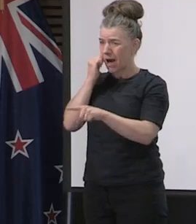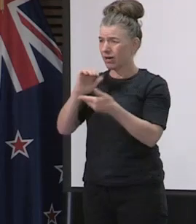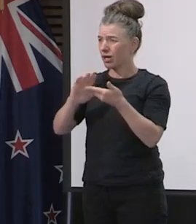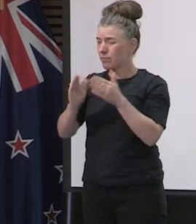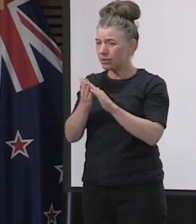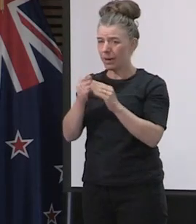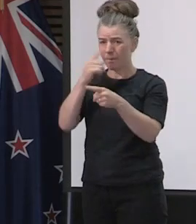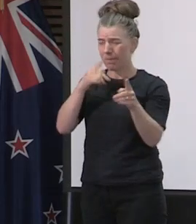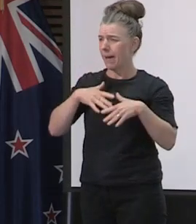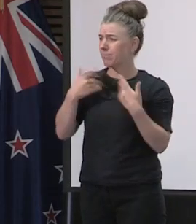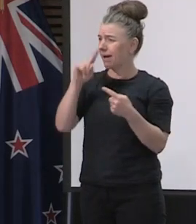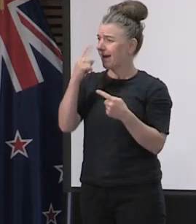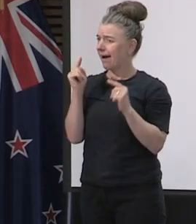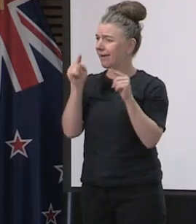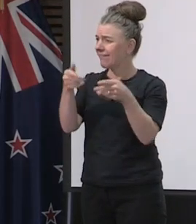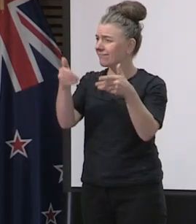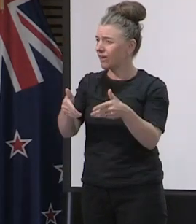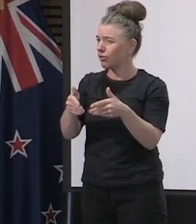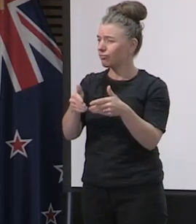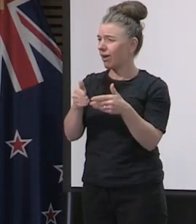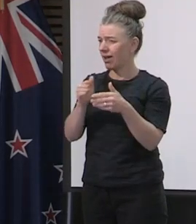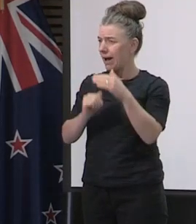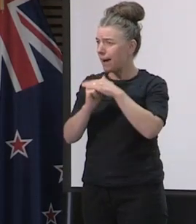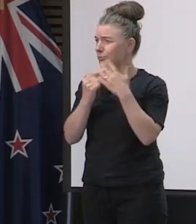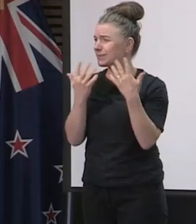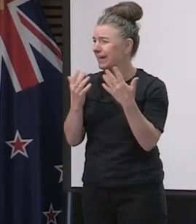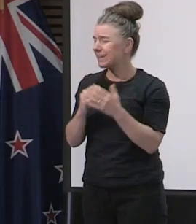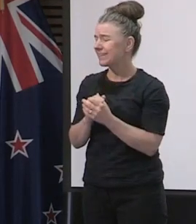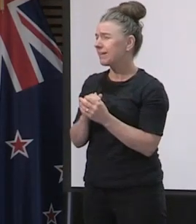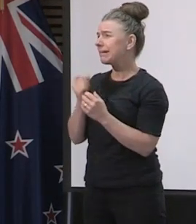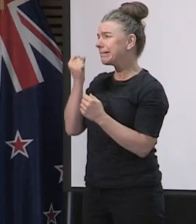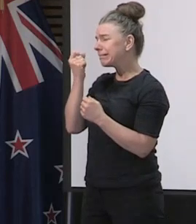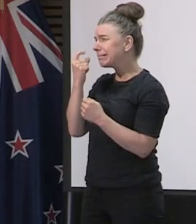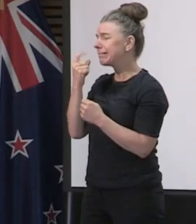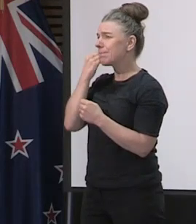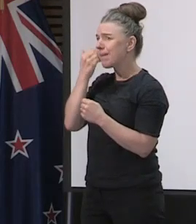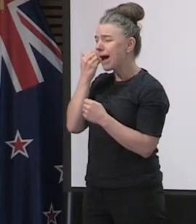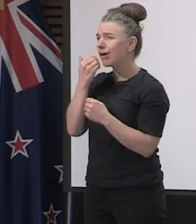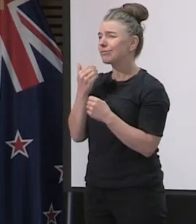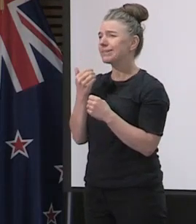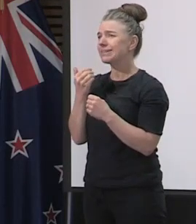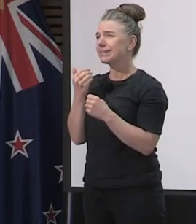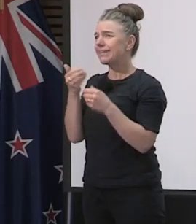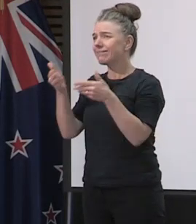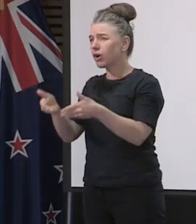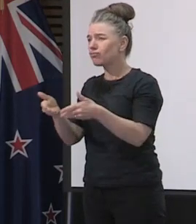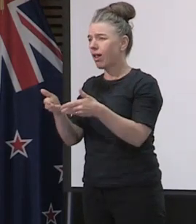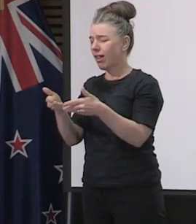demonstrating funerals and weddings have been part of the spread of COVID-19 in many